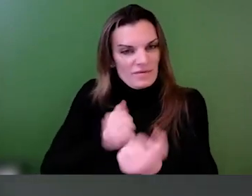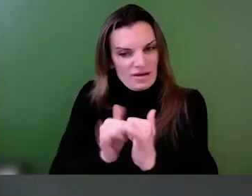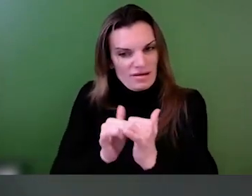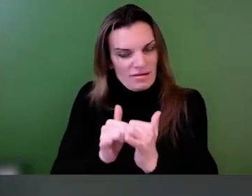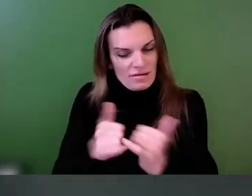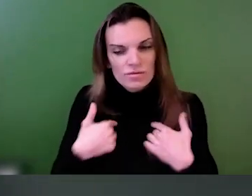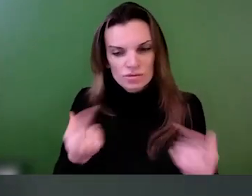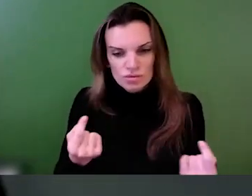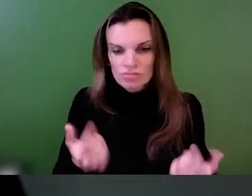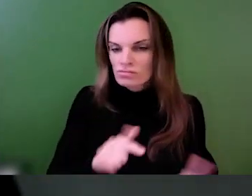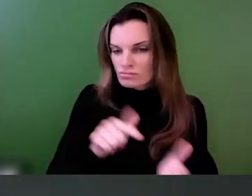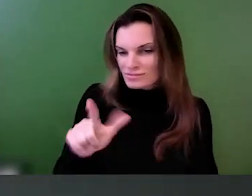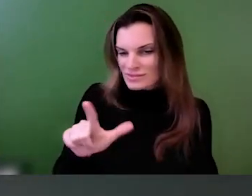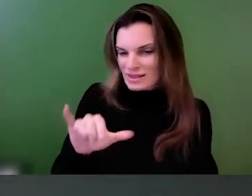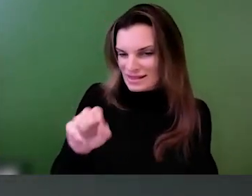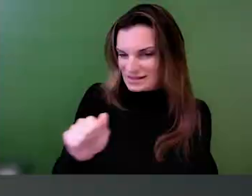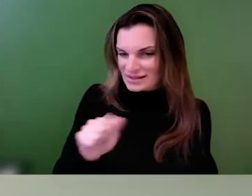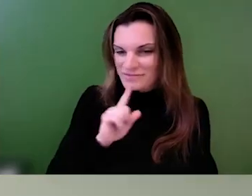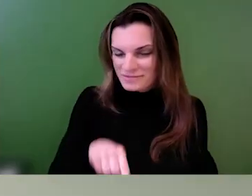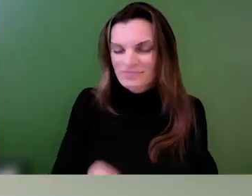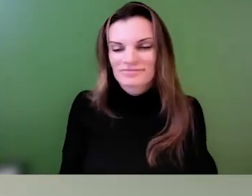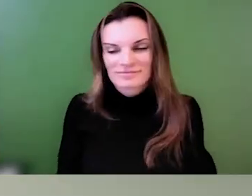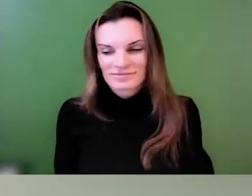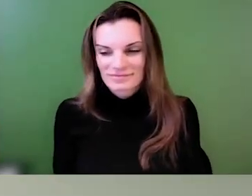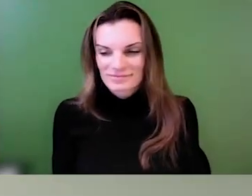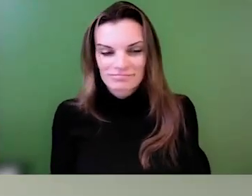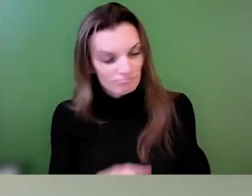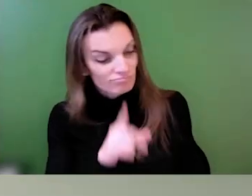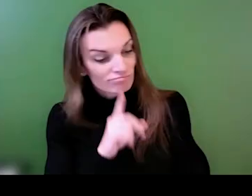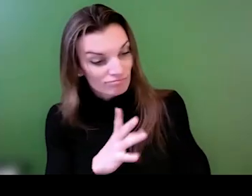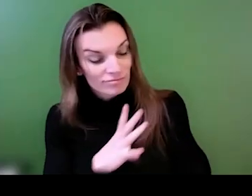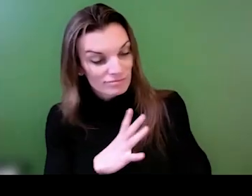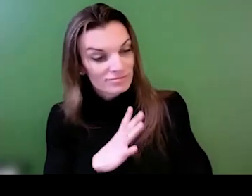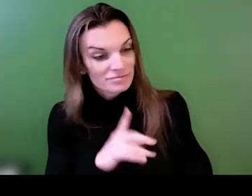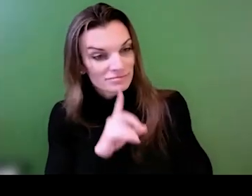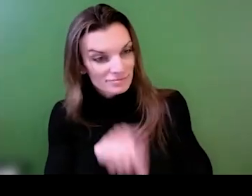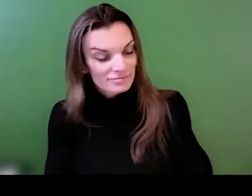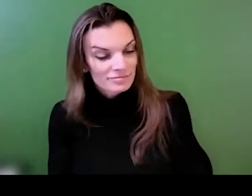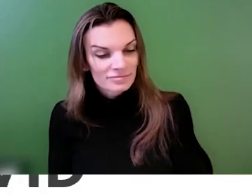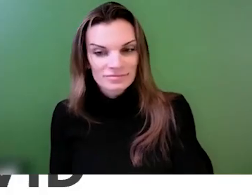again, Lisa, thank you. LISA McCORKELL: Sure, thank you. Let me pull this up.